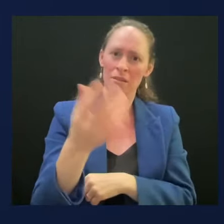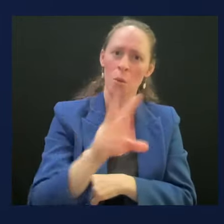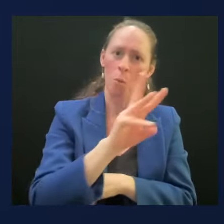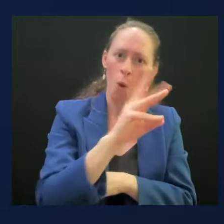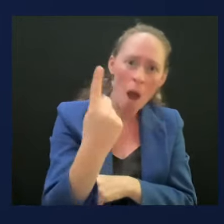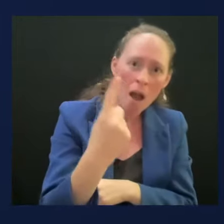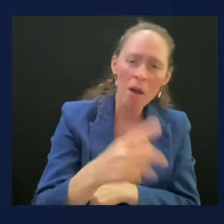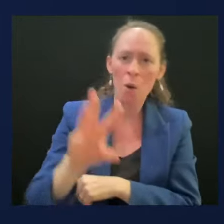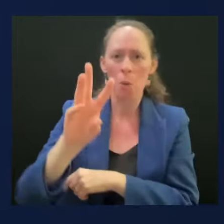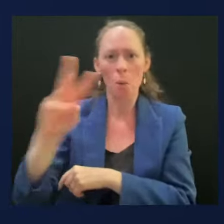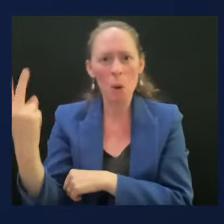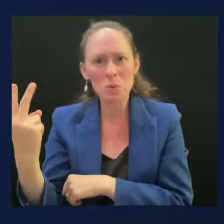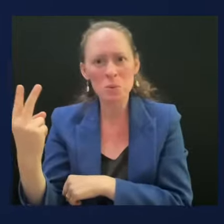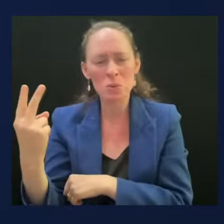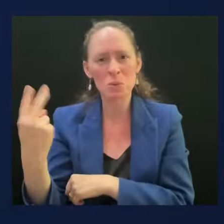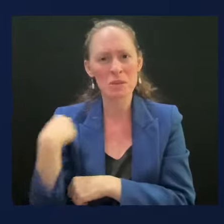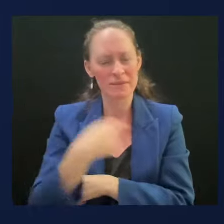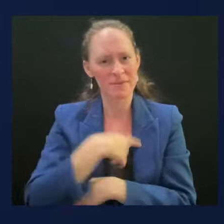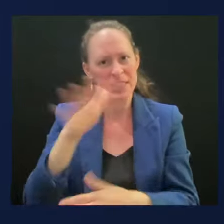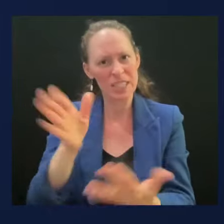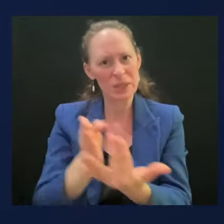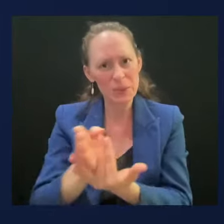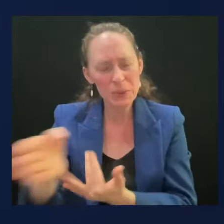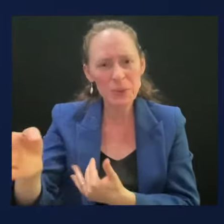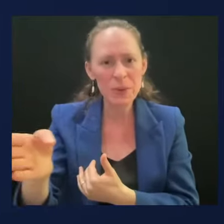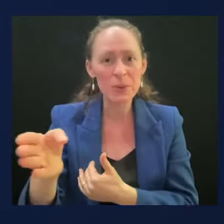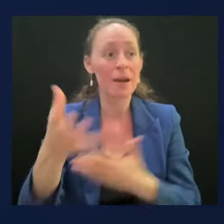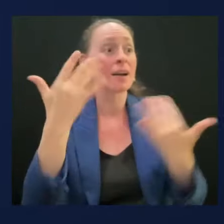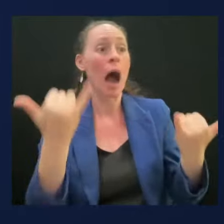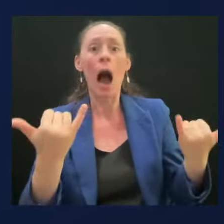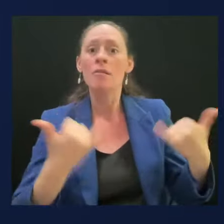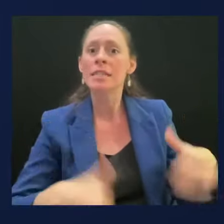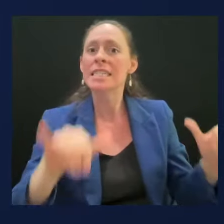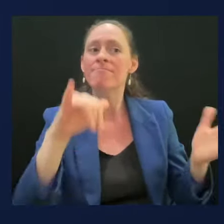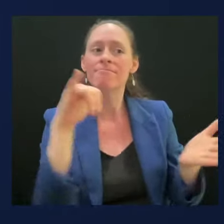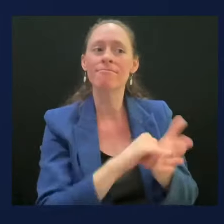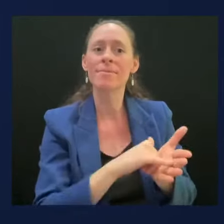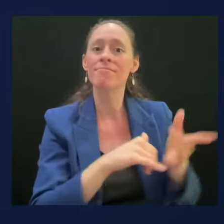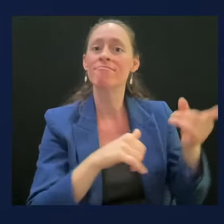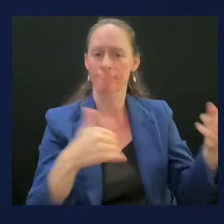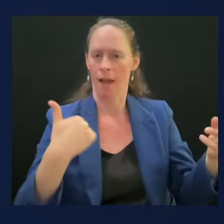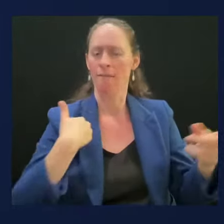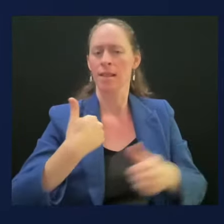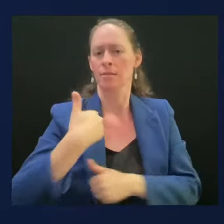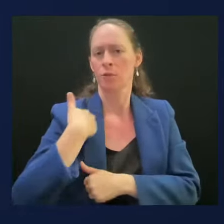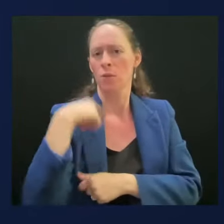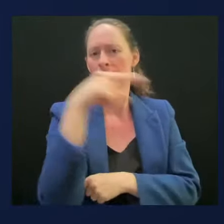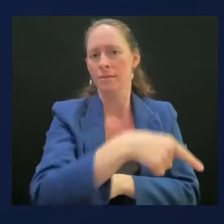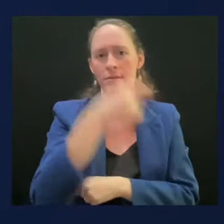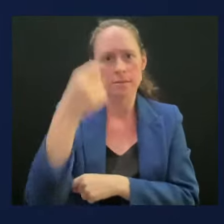preserving peace side-by-side with our allies. We see it at every base, every barrack,